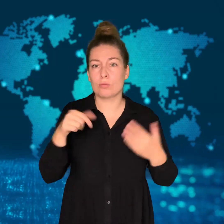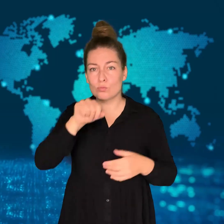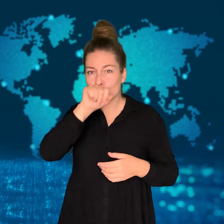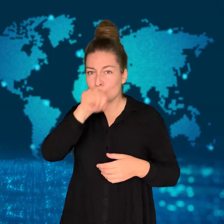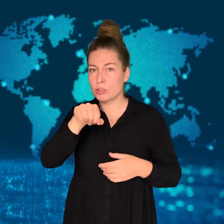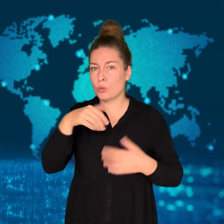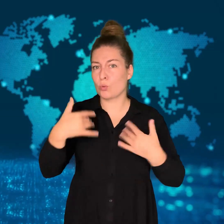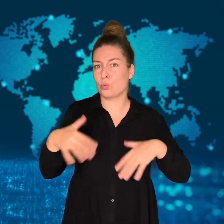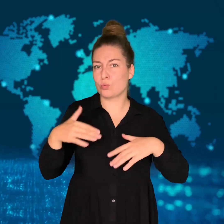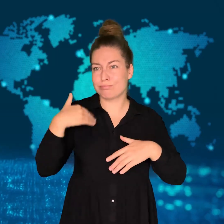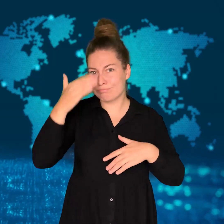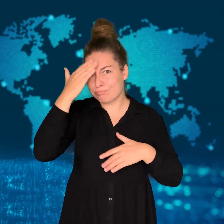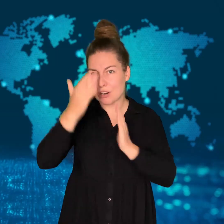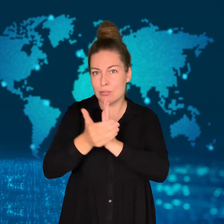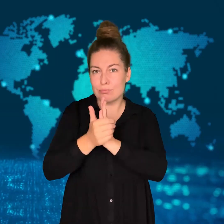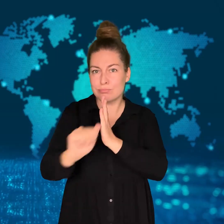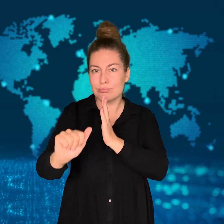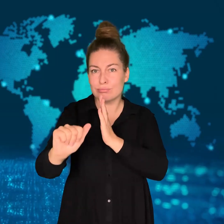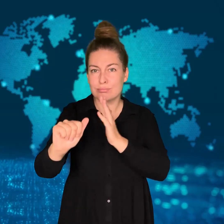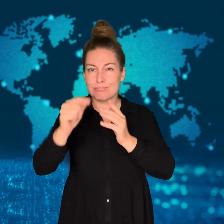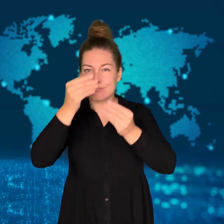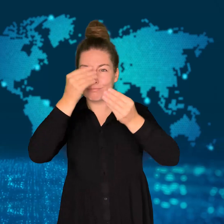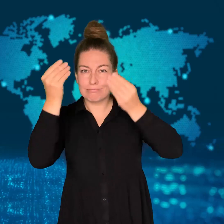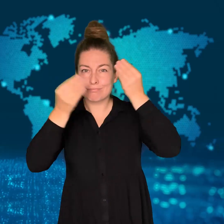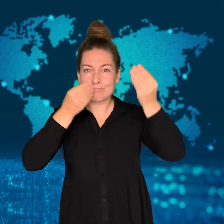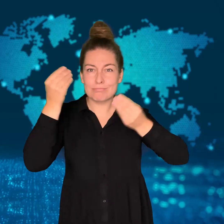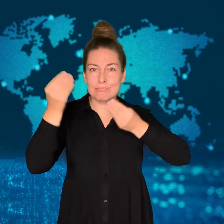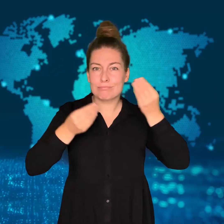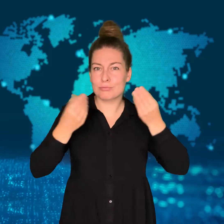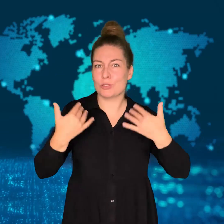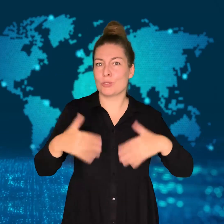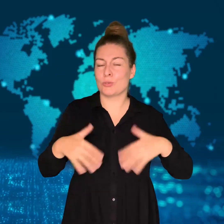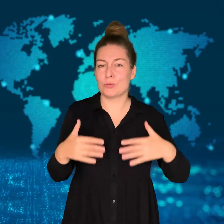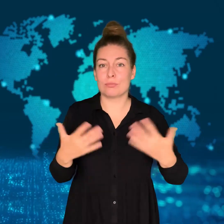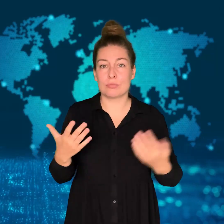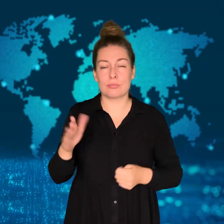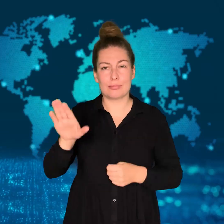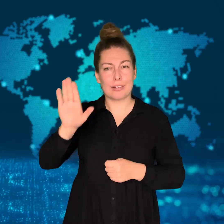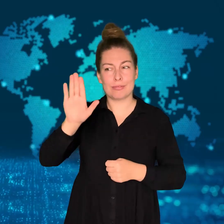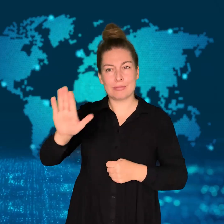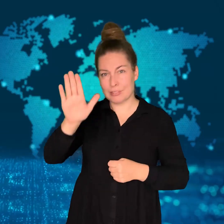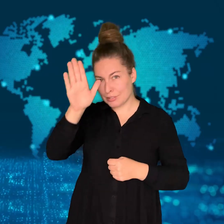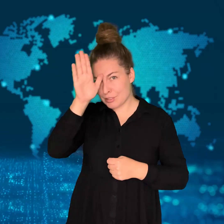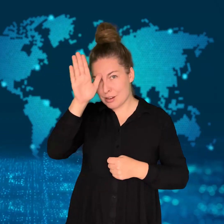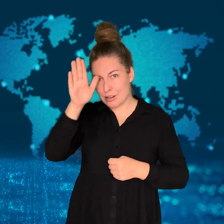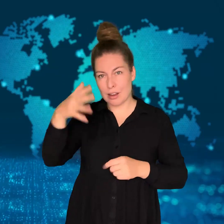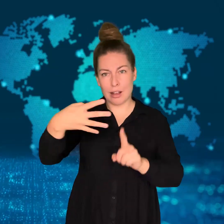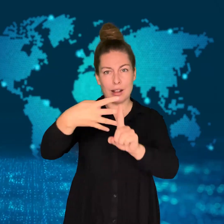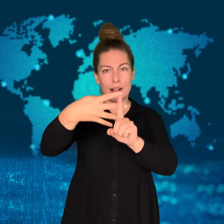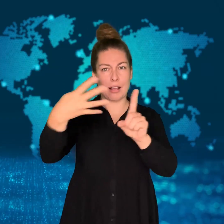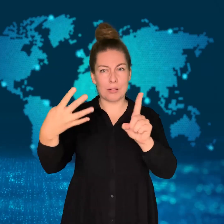as a male that worked as a model and makeup artist.